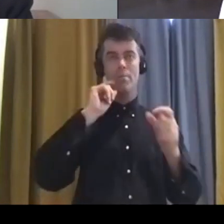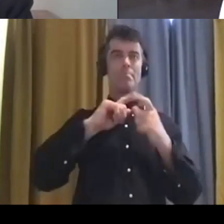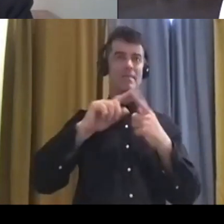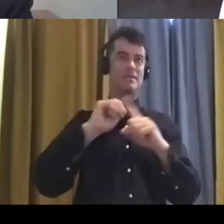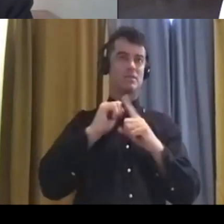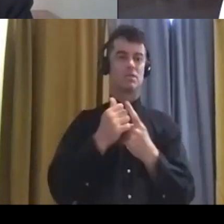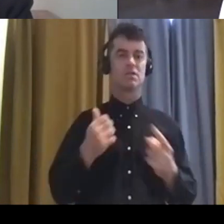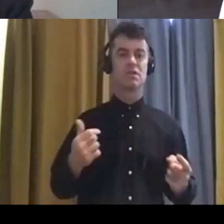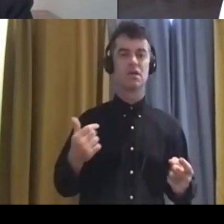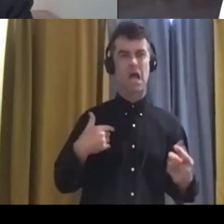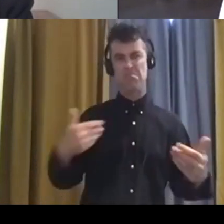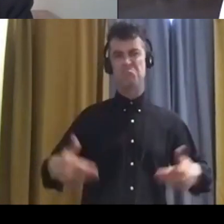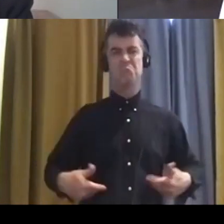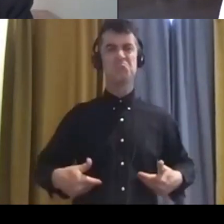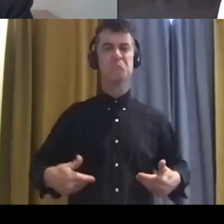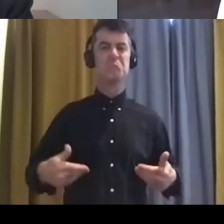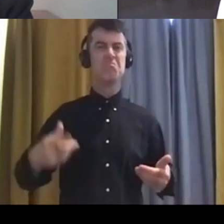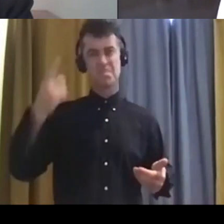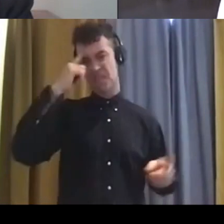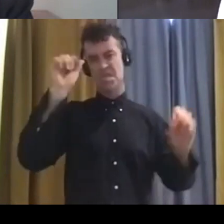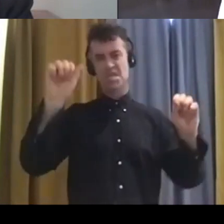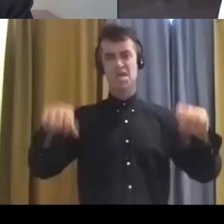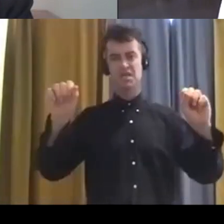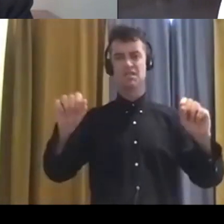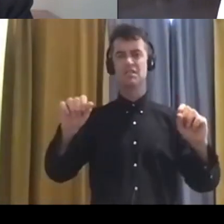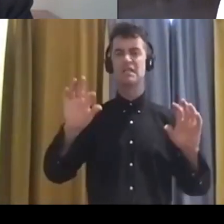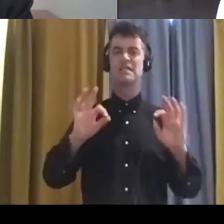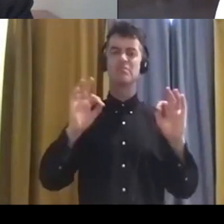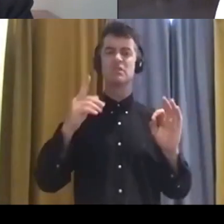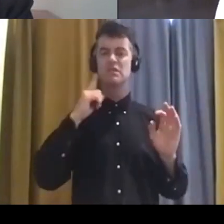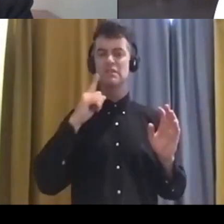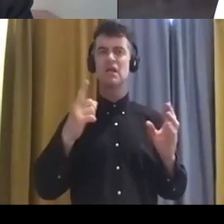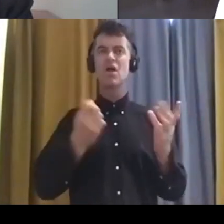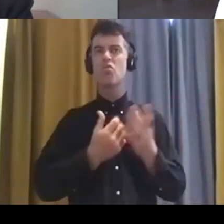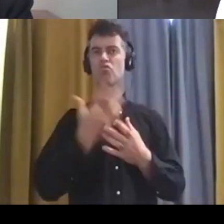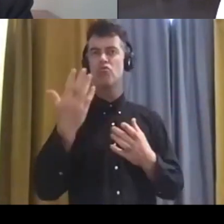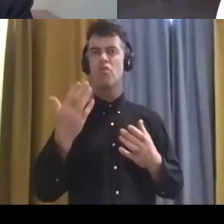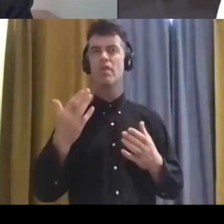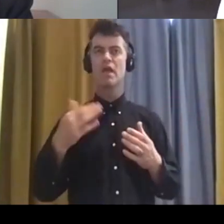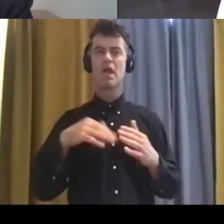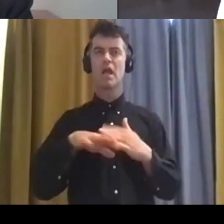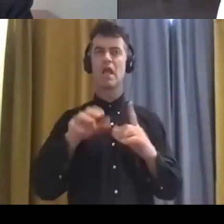and I have a gut feel that it it will be, especially seeing the growth in impact investment